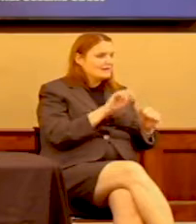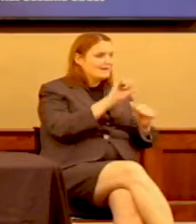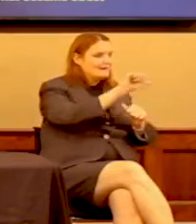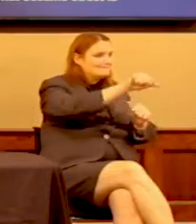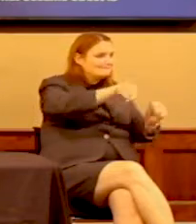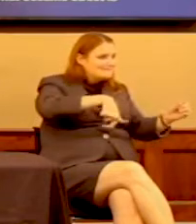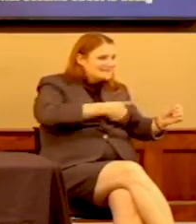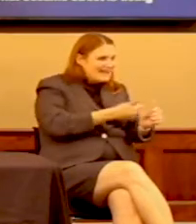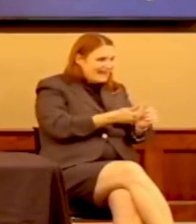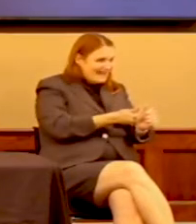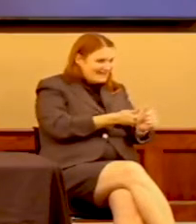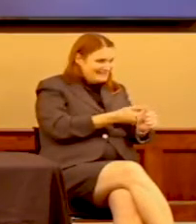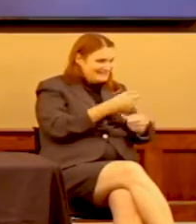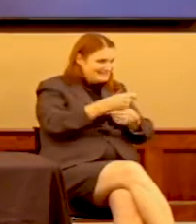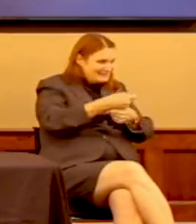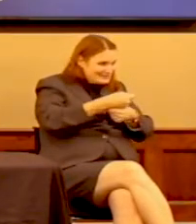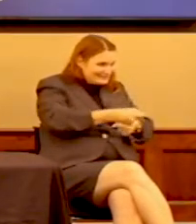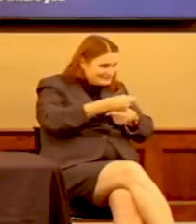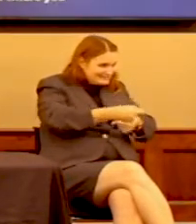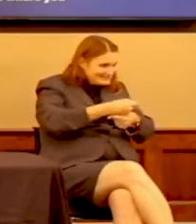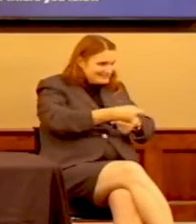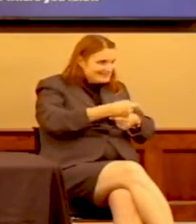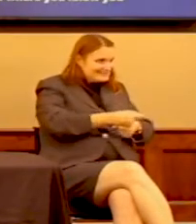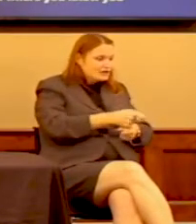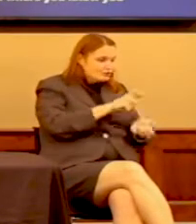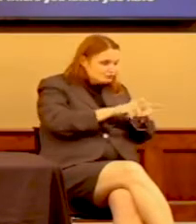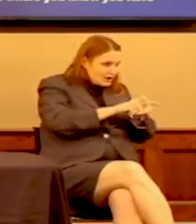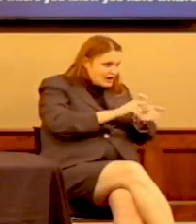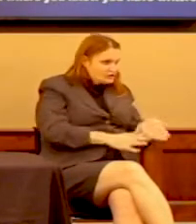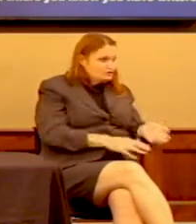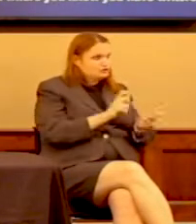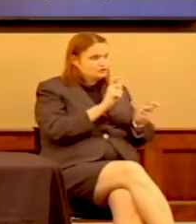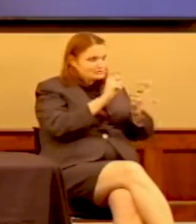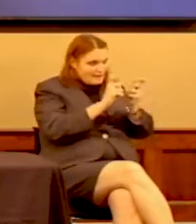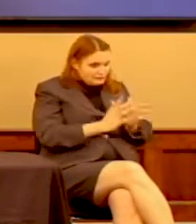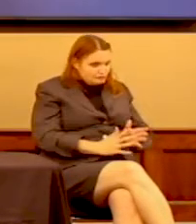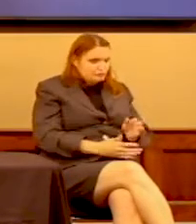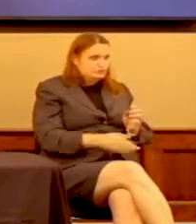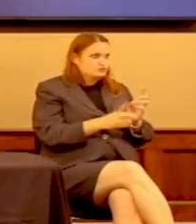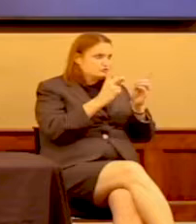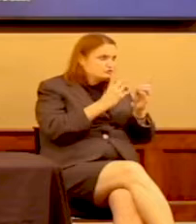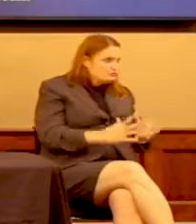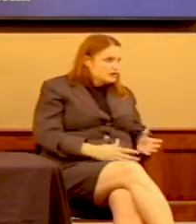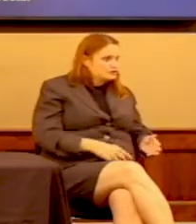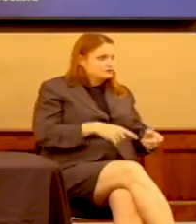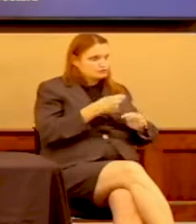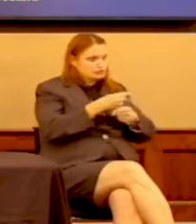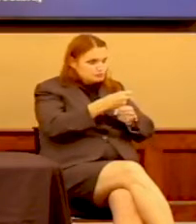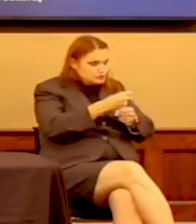you know you have writers editors